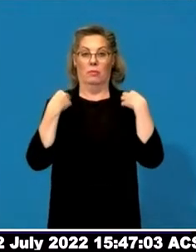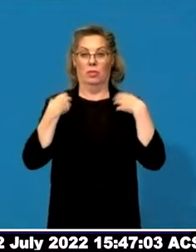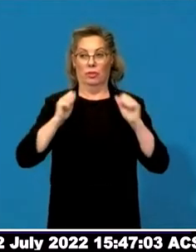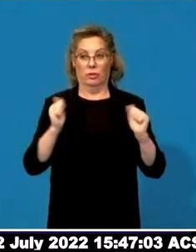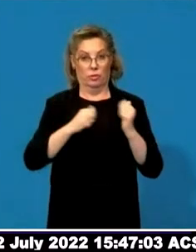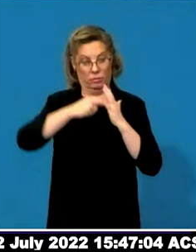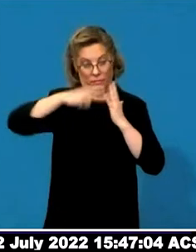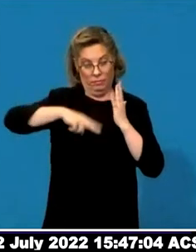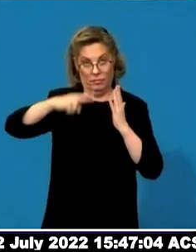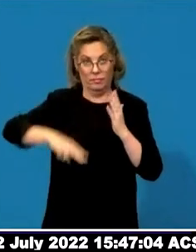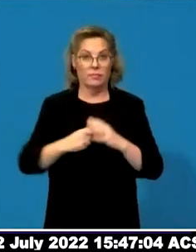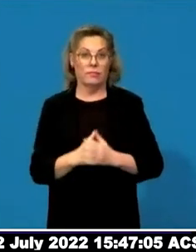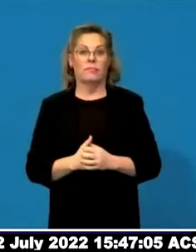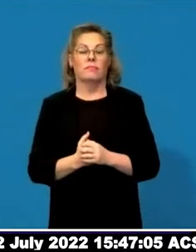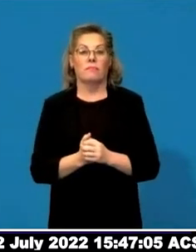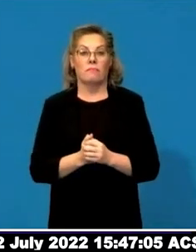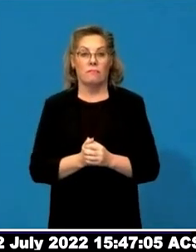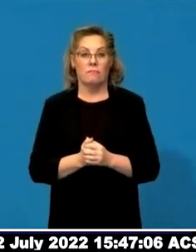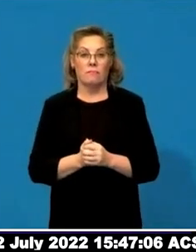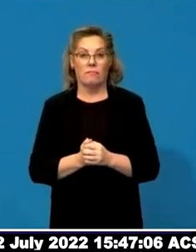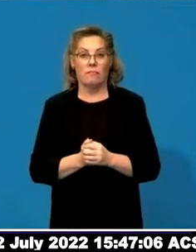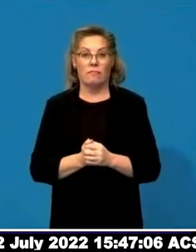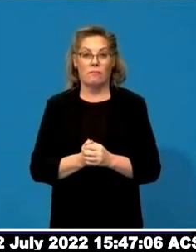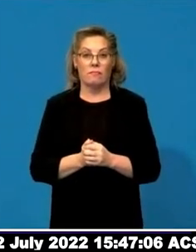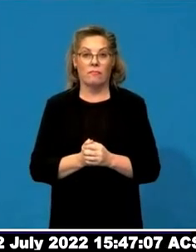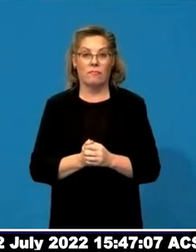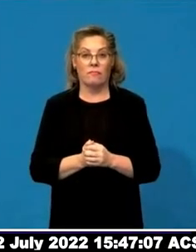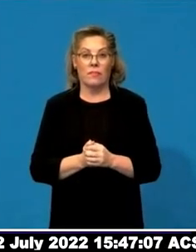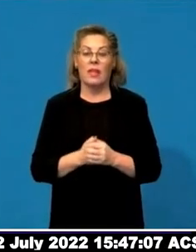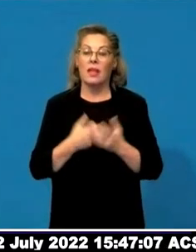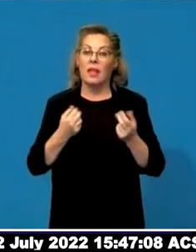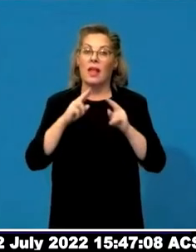The family will all be taking an oath. Yes.